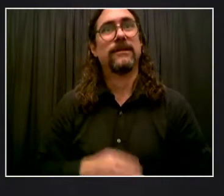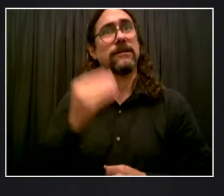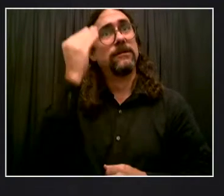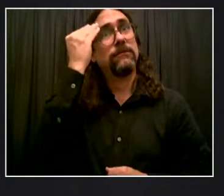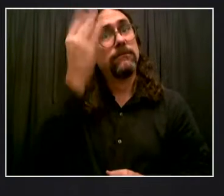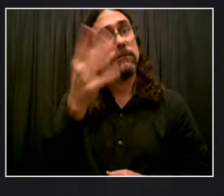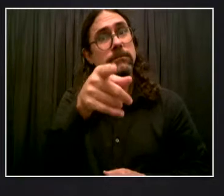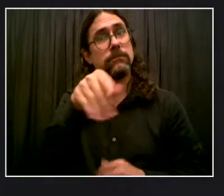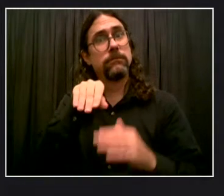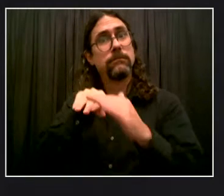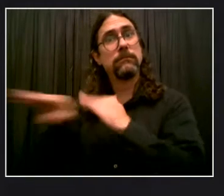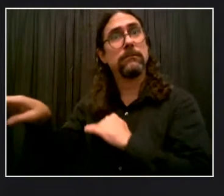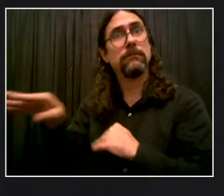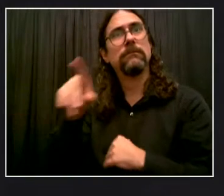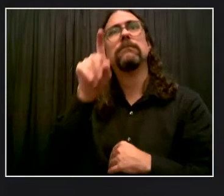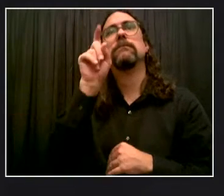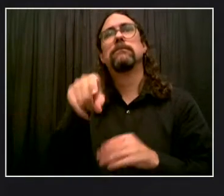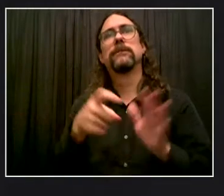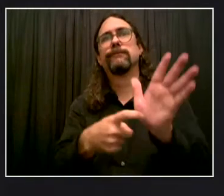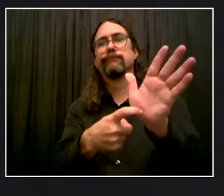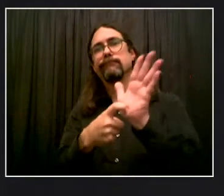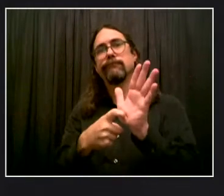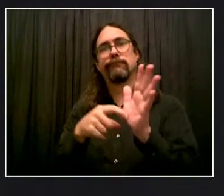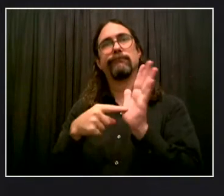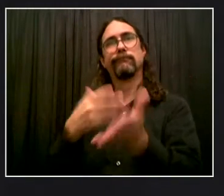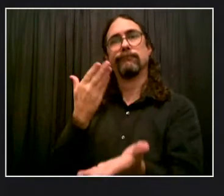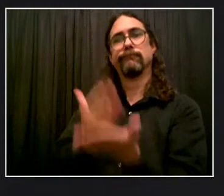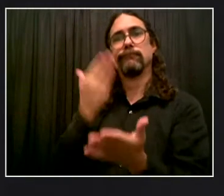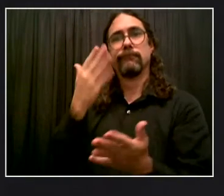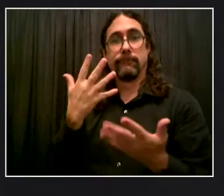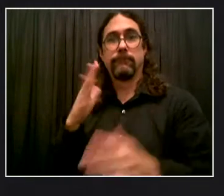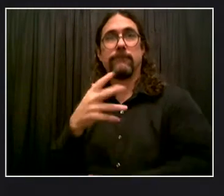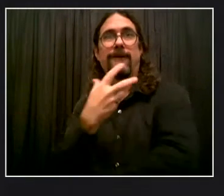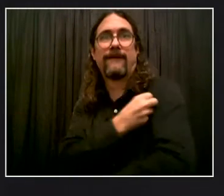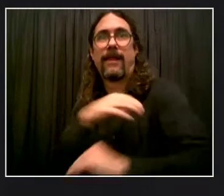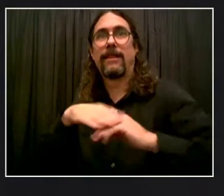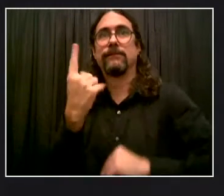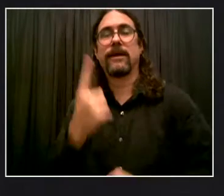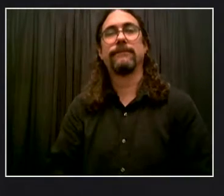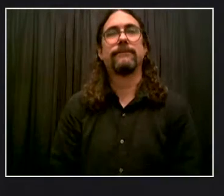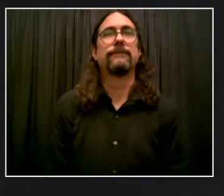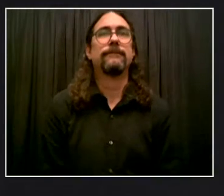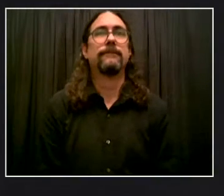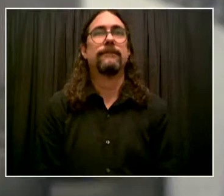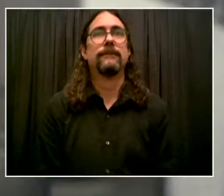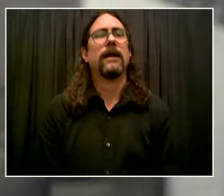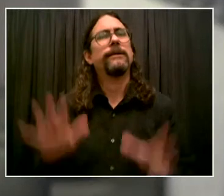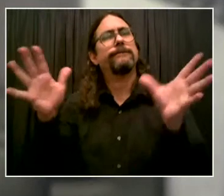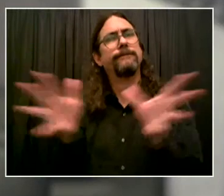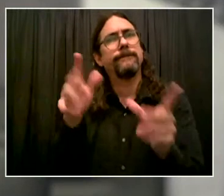YOURSELF. HEY NETS FANS. THIS SEASON, ALL